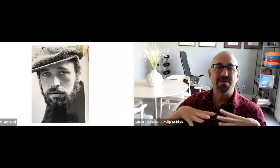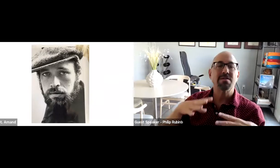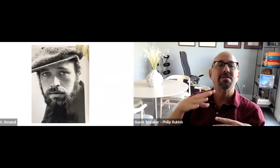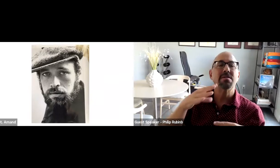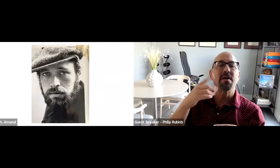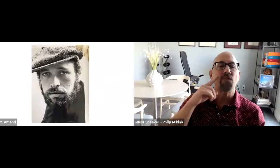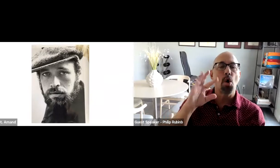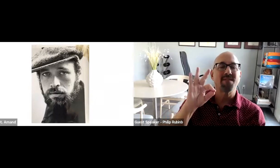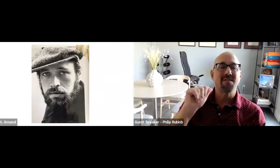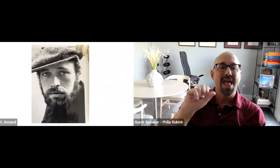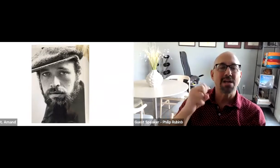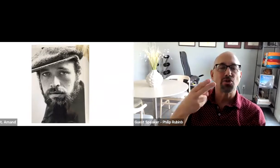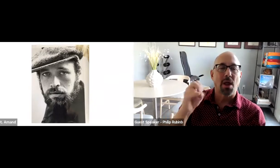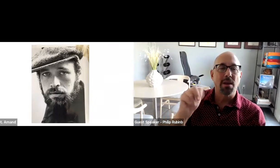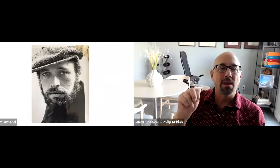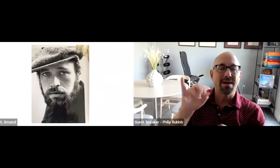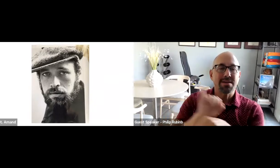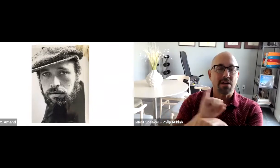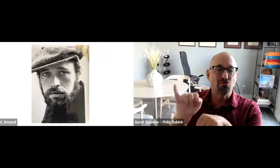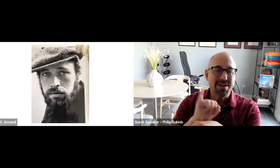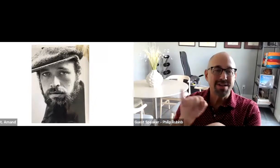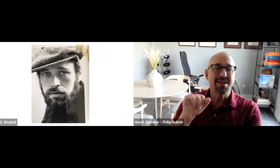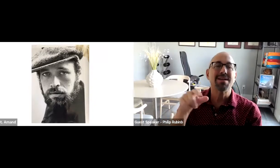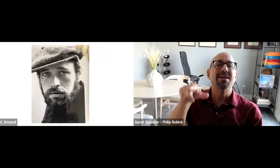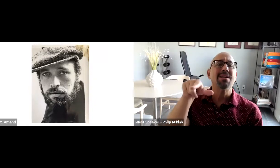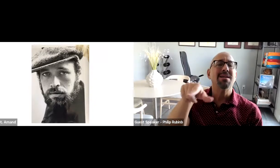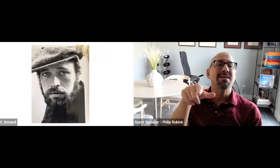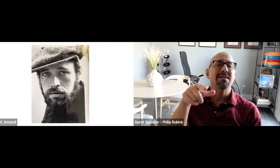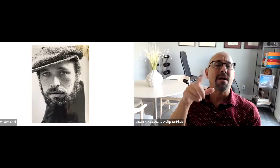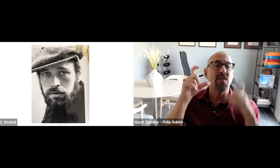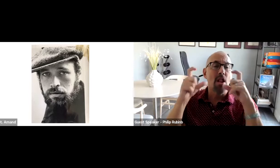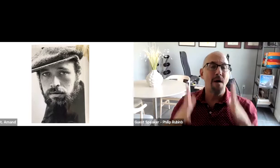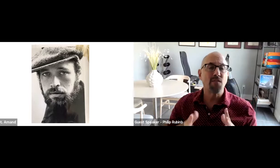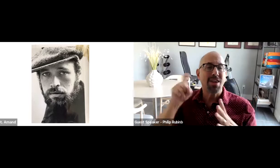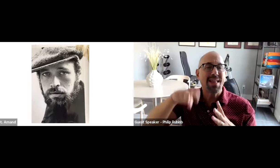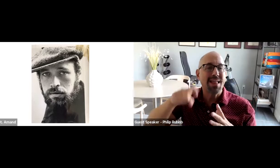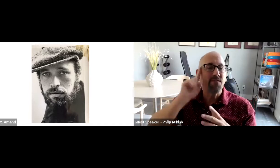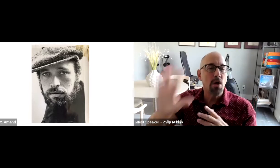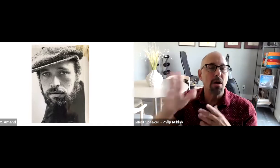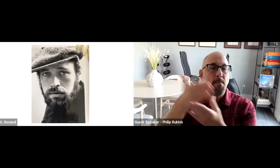and then he was able to take the class. The other was working fully clothed